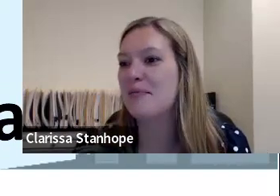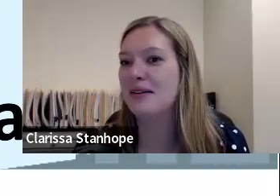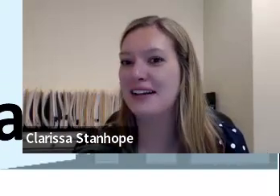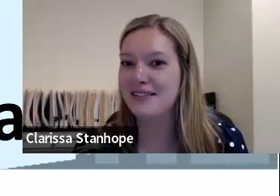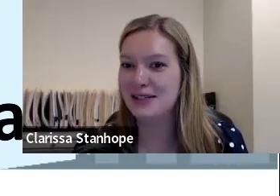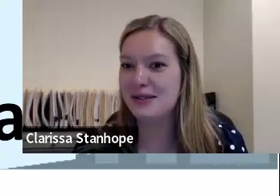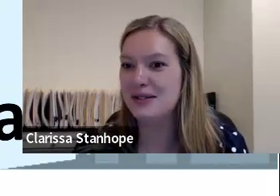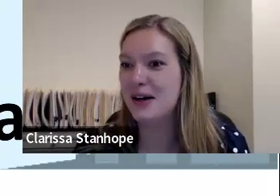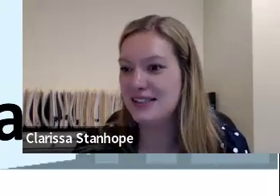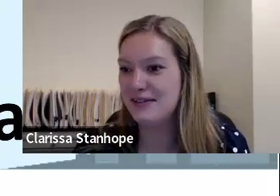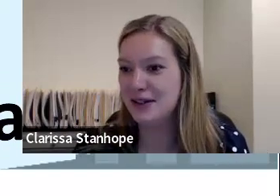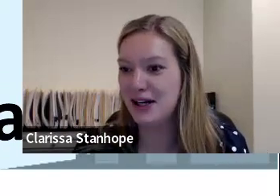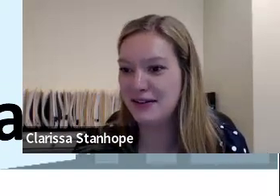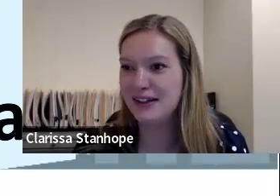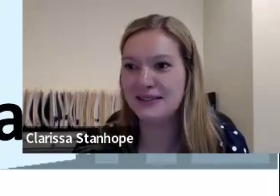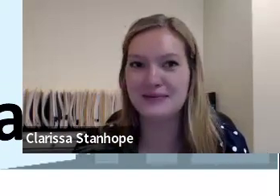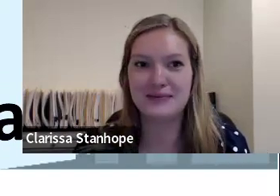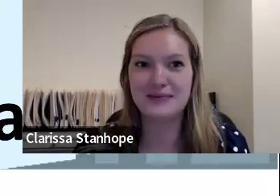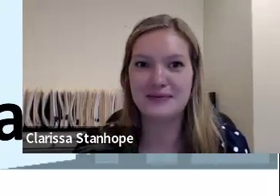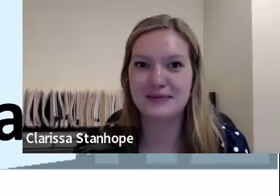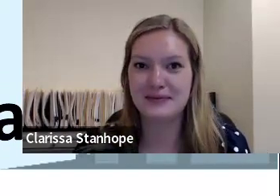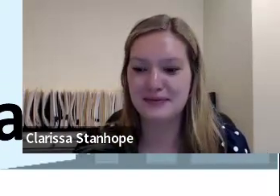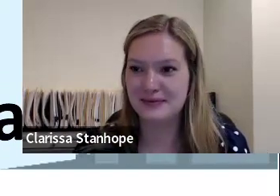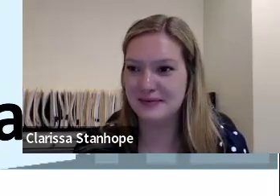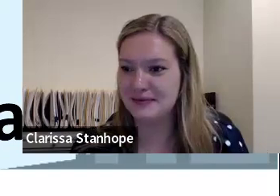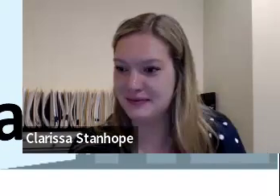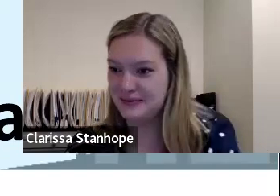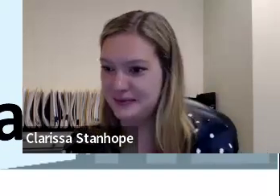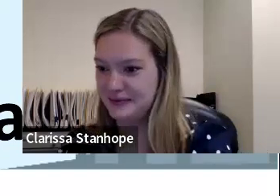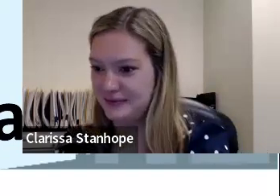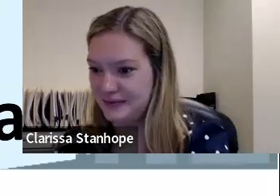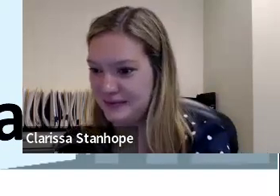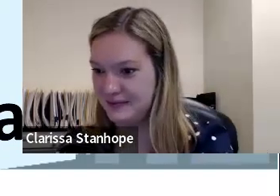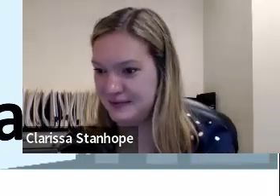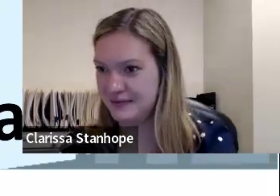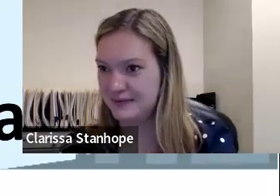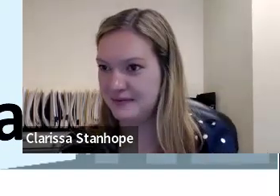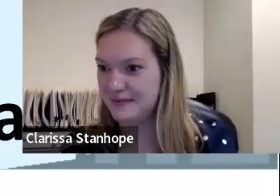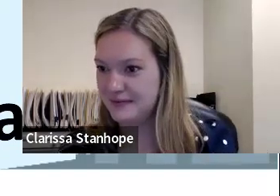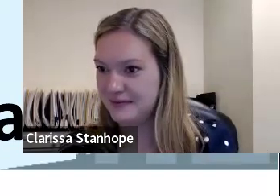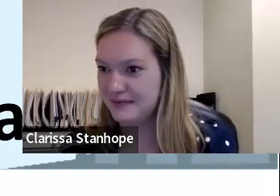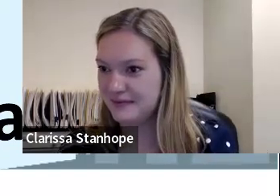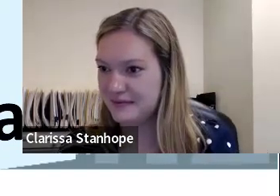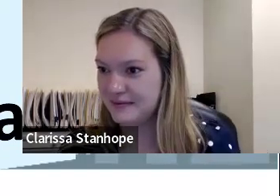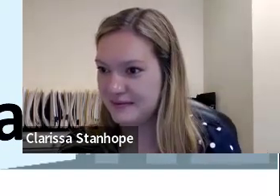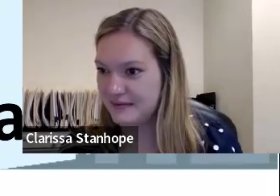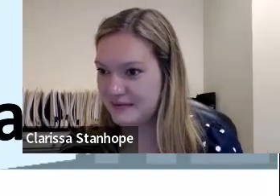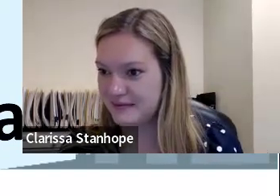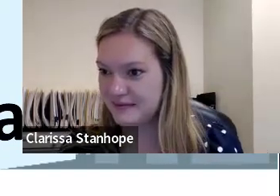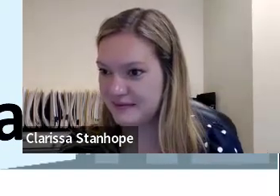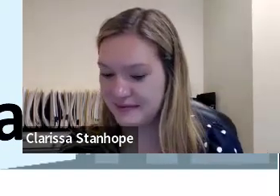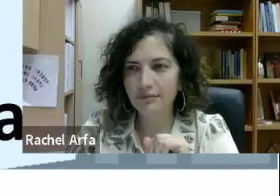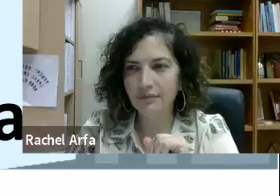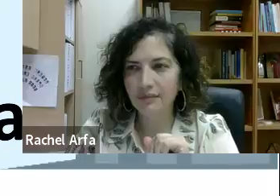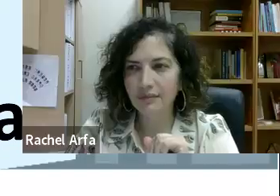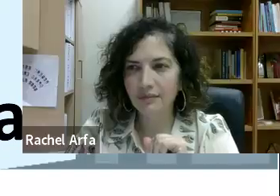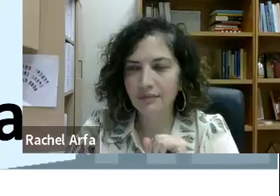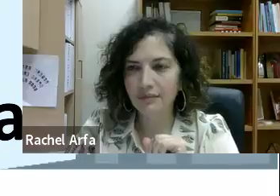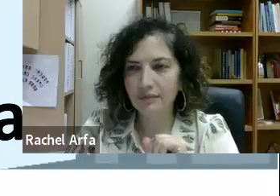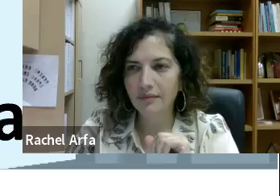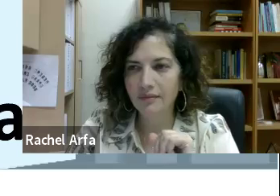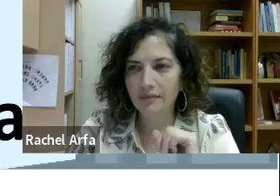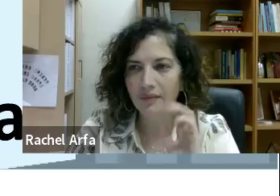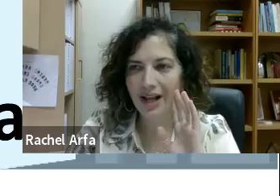about individuals who are Deaf or hard of hearing.